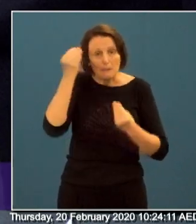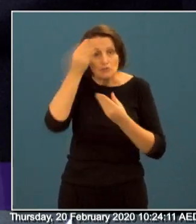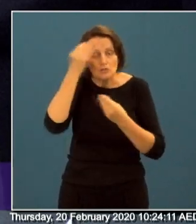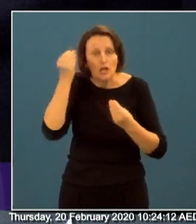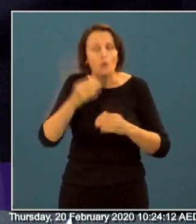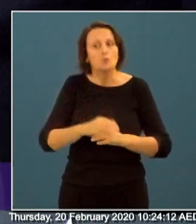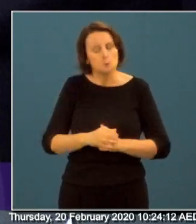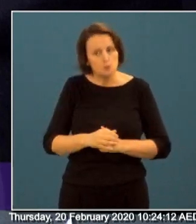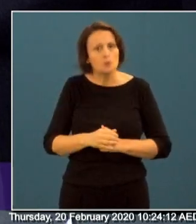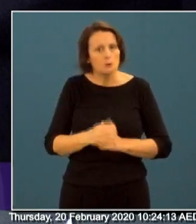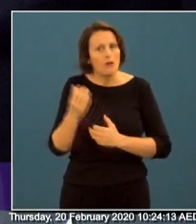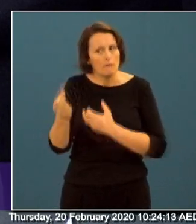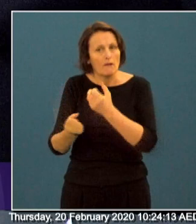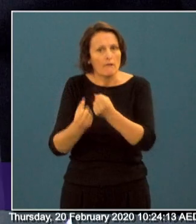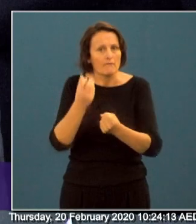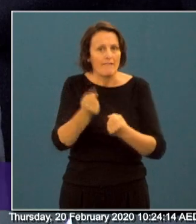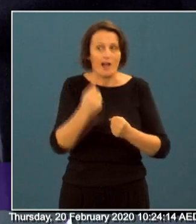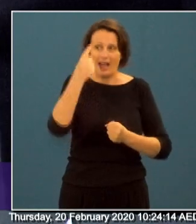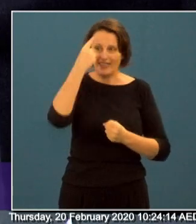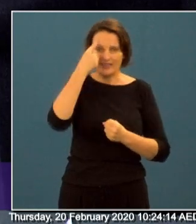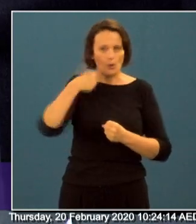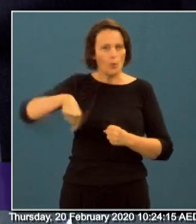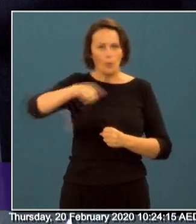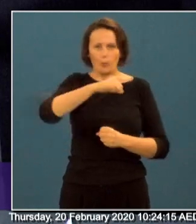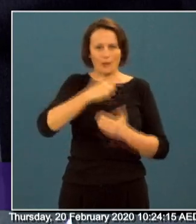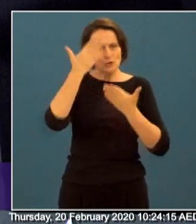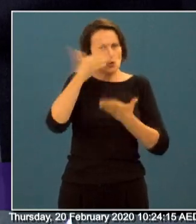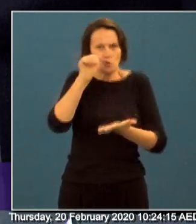I don't think we've got the ethics of this sorted out. I don't think we know —